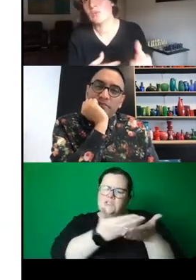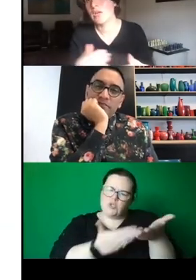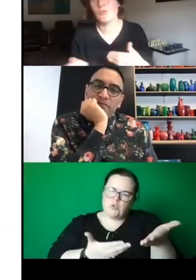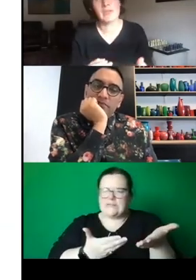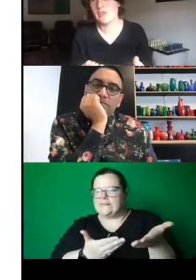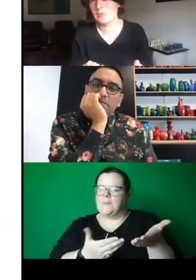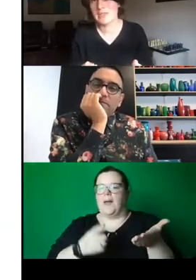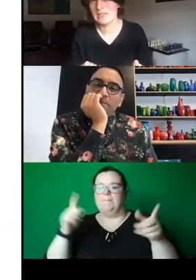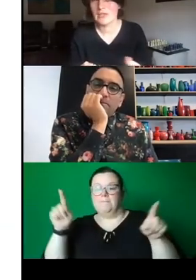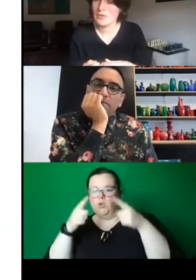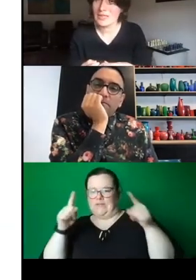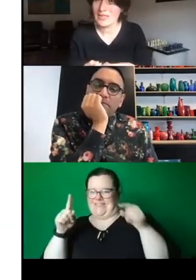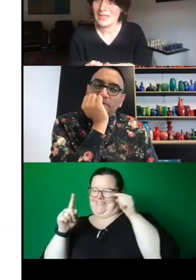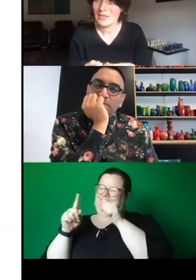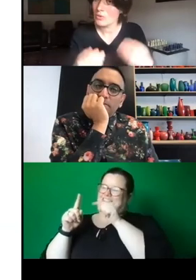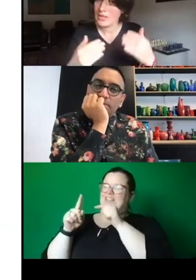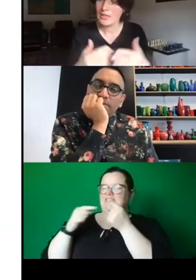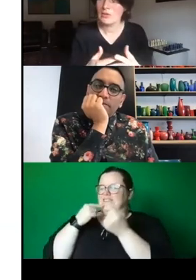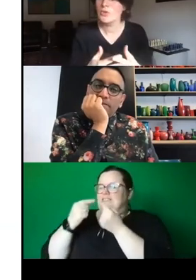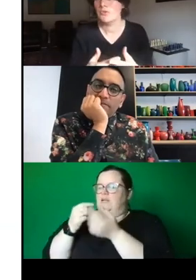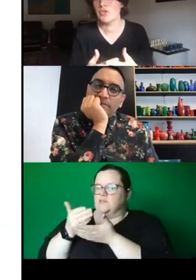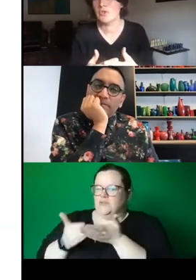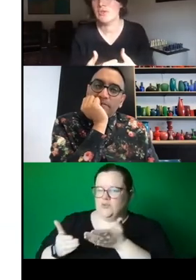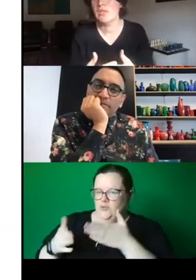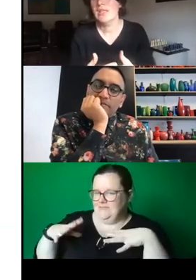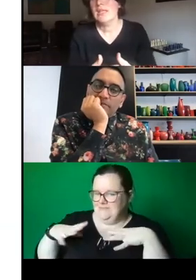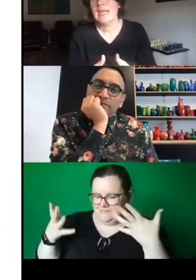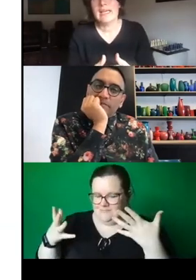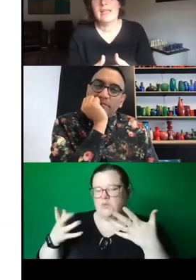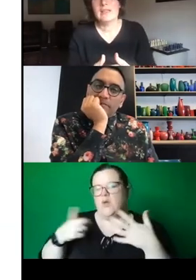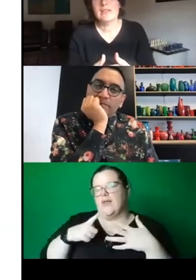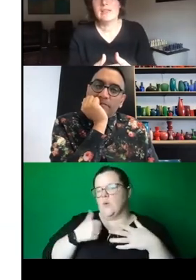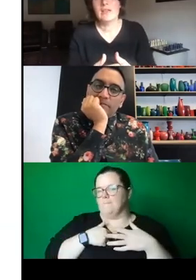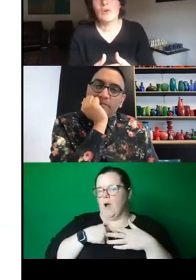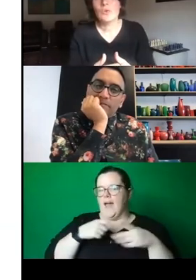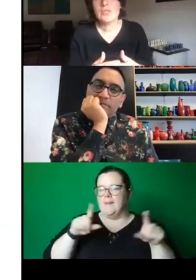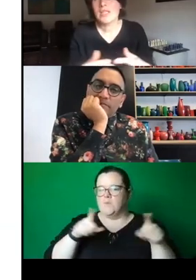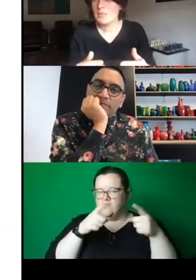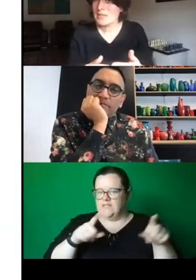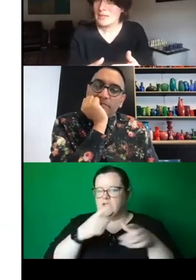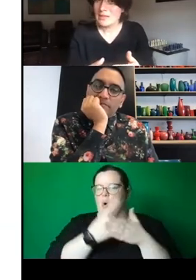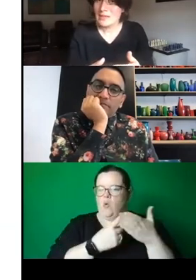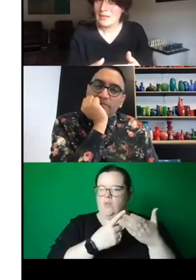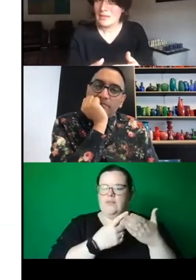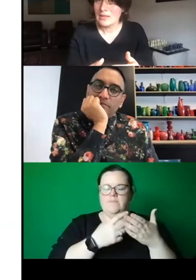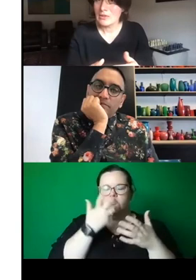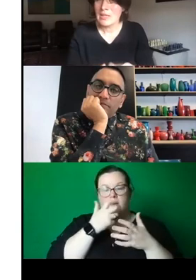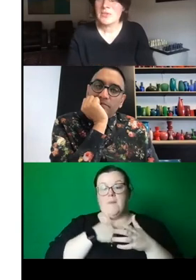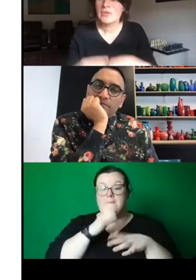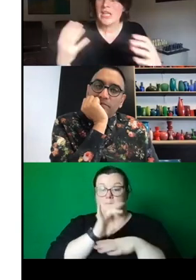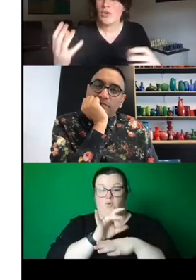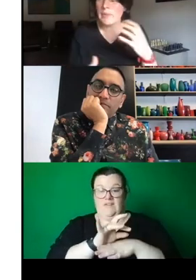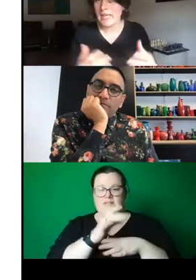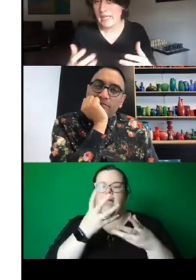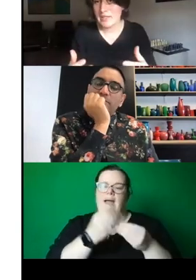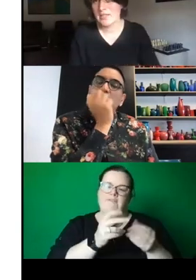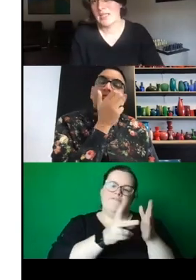all my films they don't they they're only audio and also it keeps keeps it really open-ended and